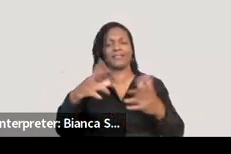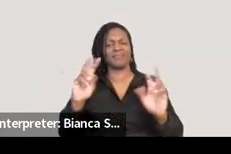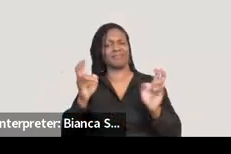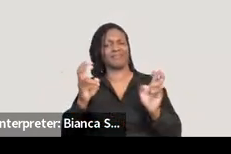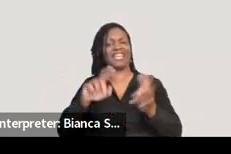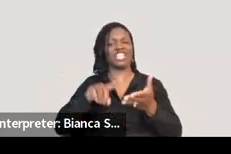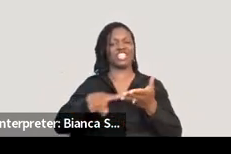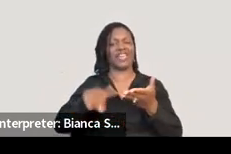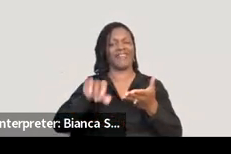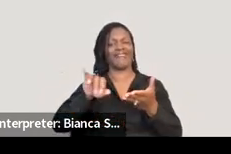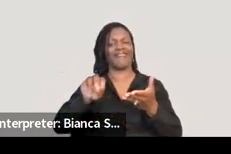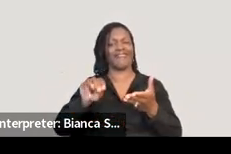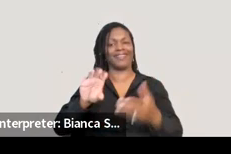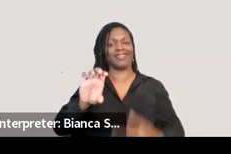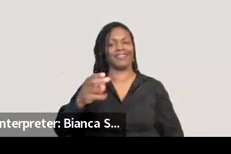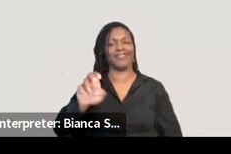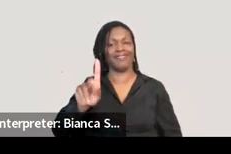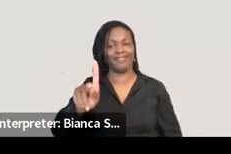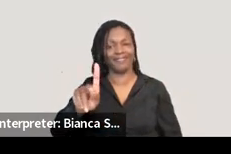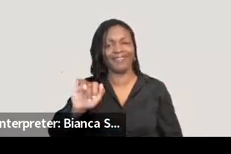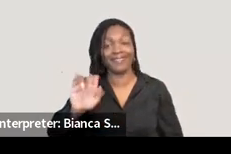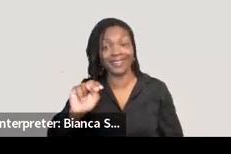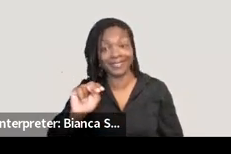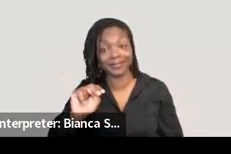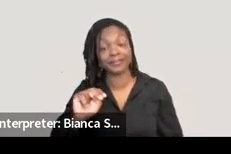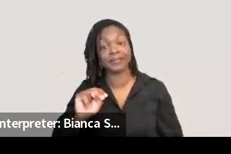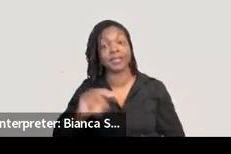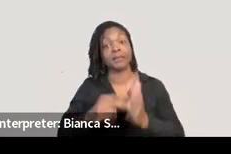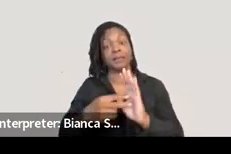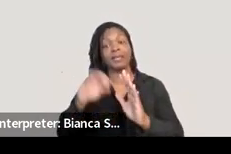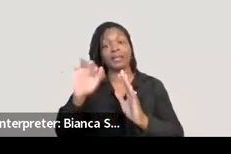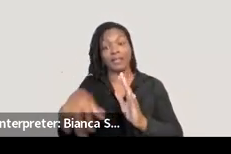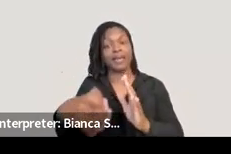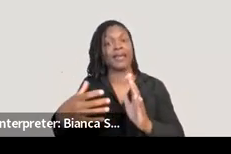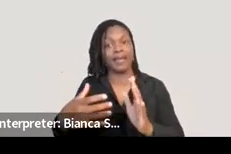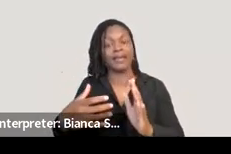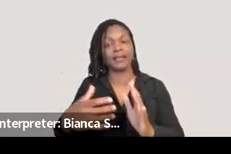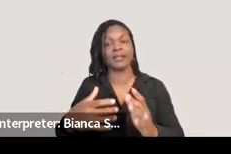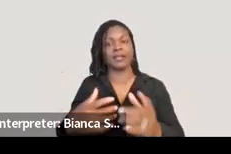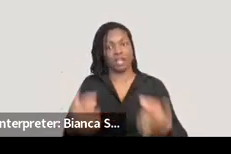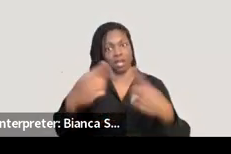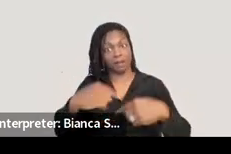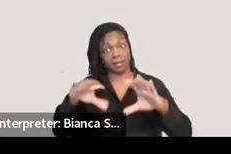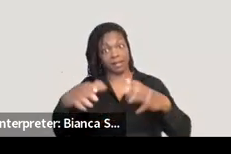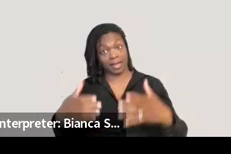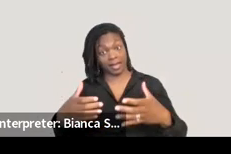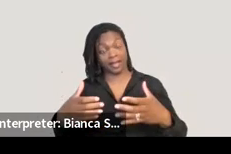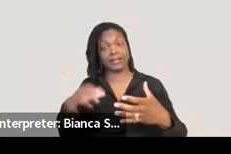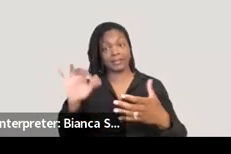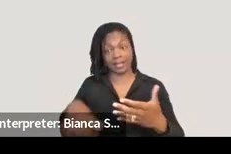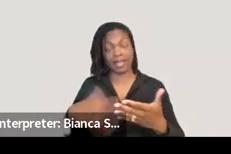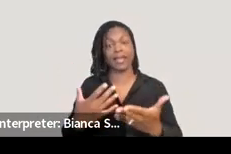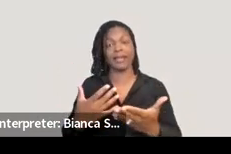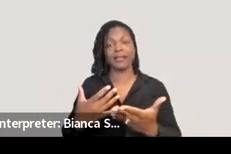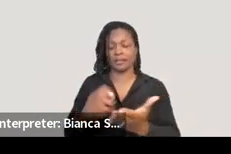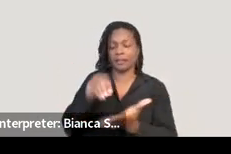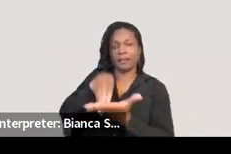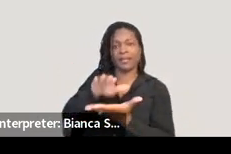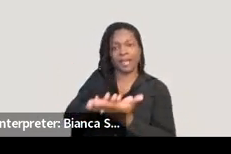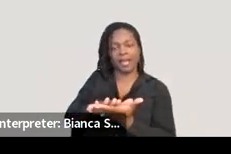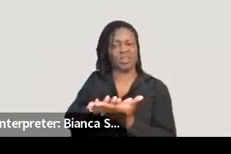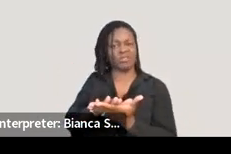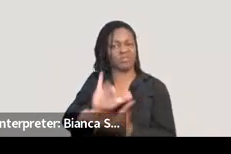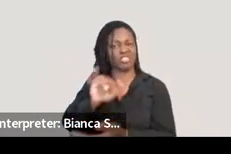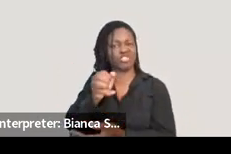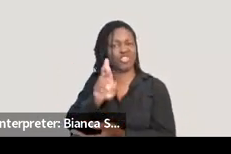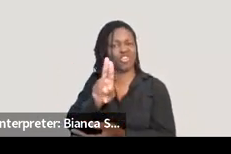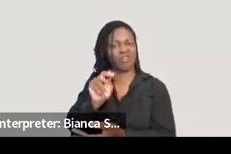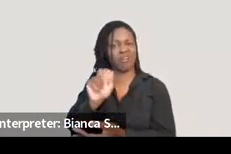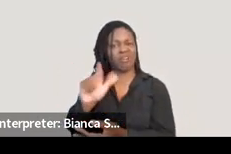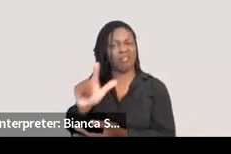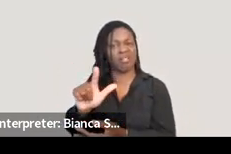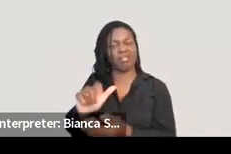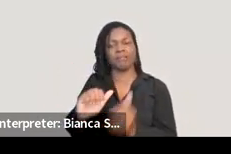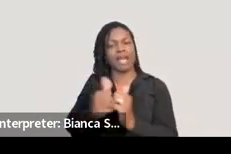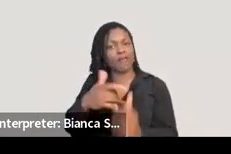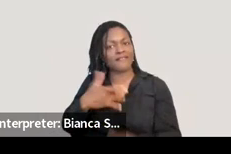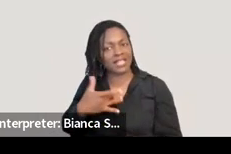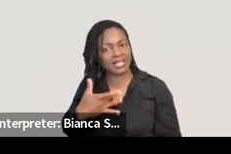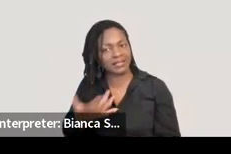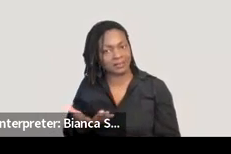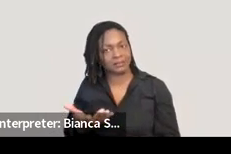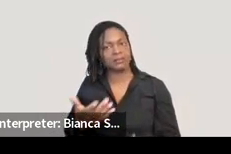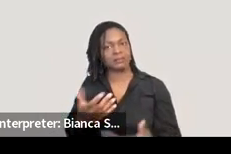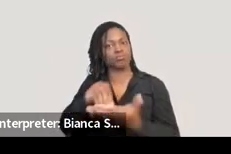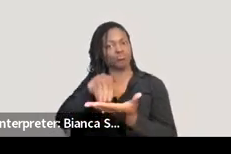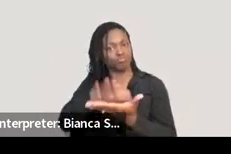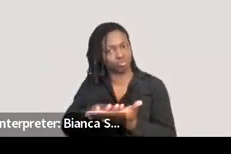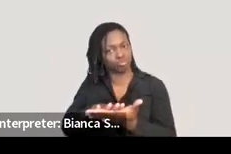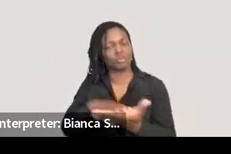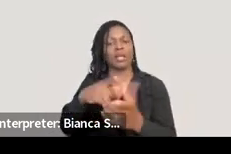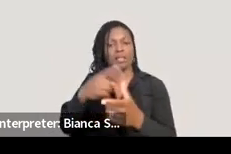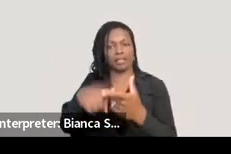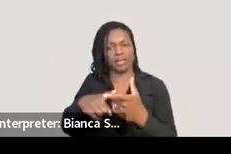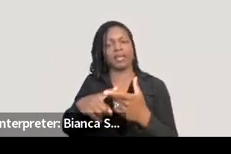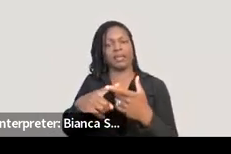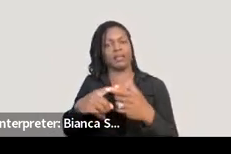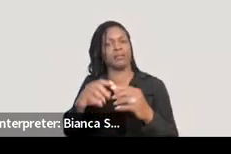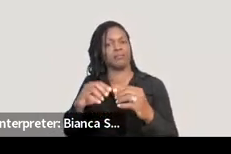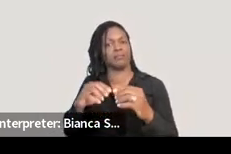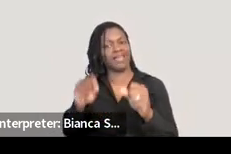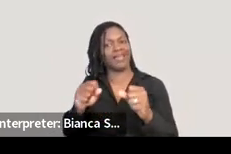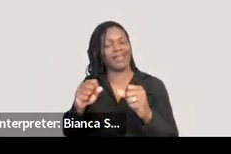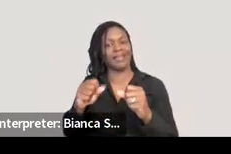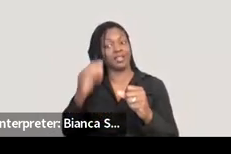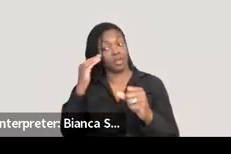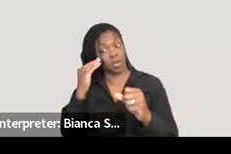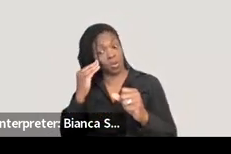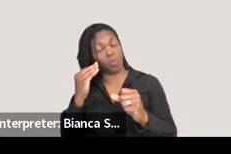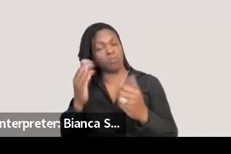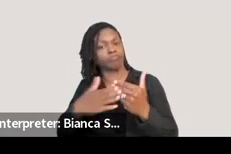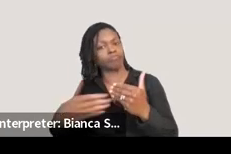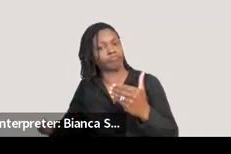It's every day the behavior every day, every day. Well, just check in and see how he's feeling because sometimes when we check in and see how they're feeling because sometimes when we check in and see how they're feeling we can then guide the rest of the day based off that feeling, right?